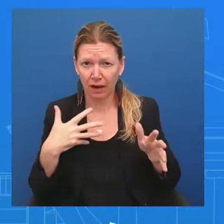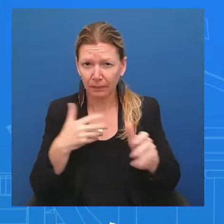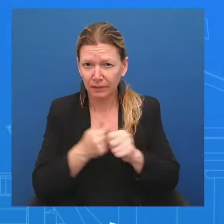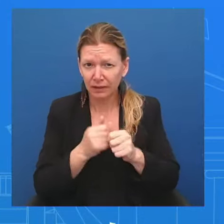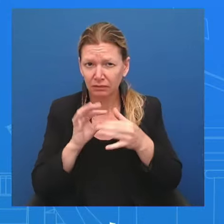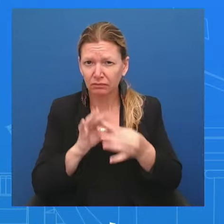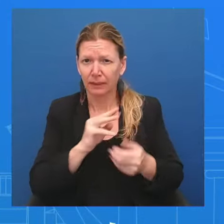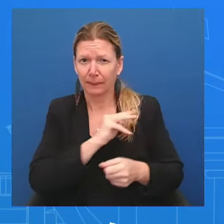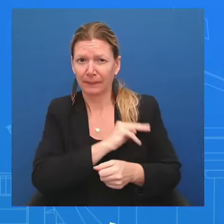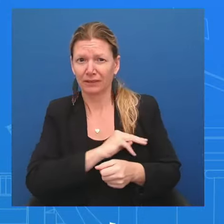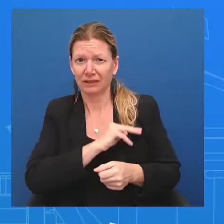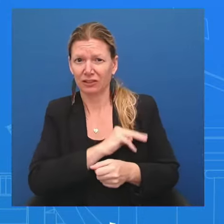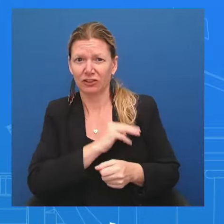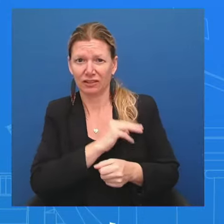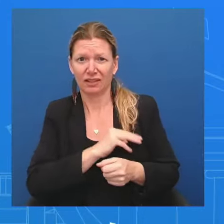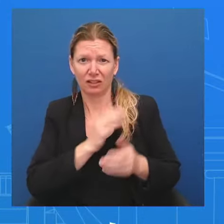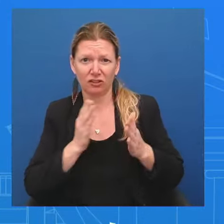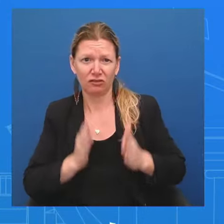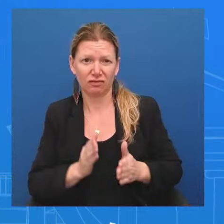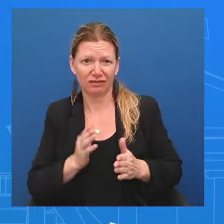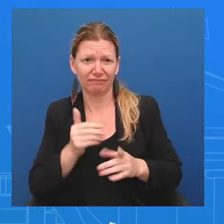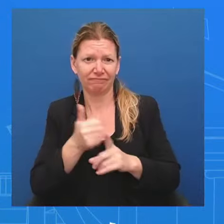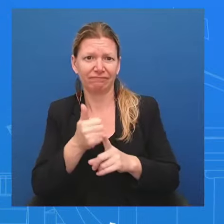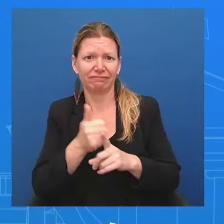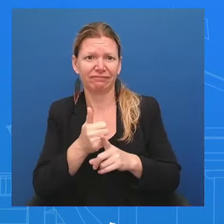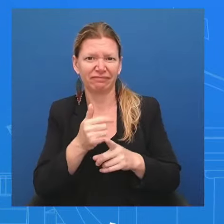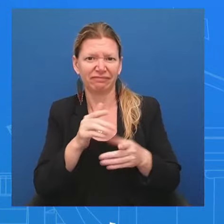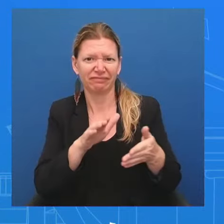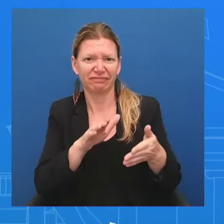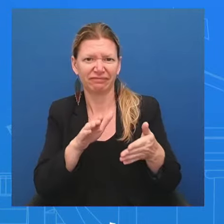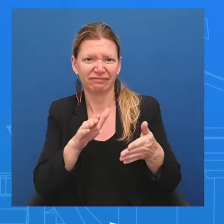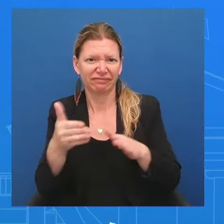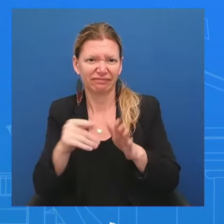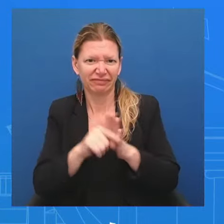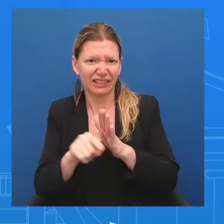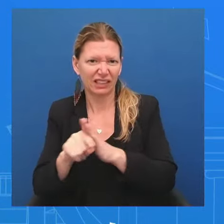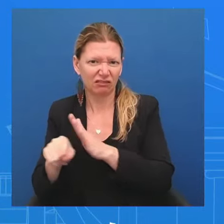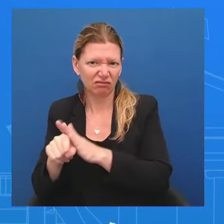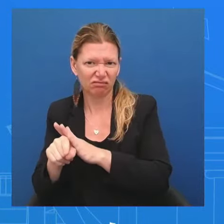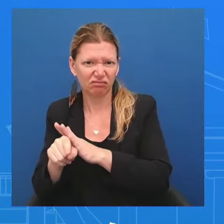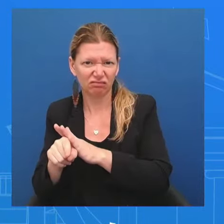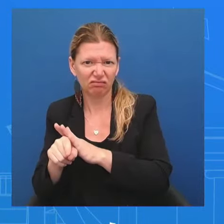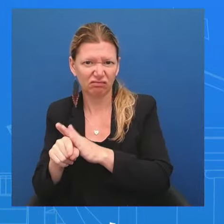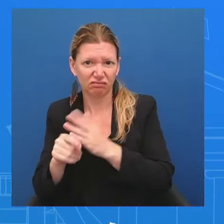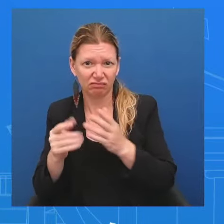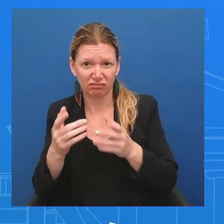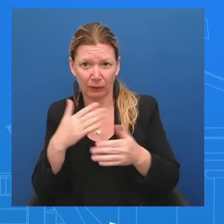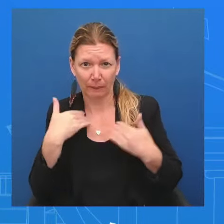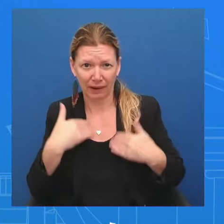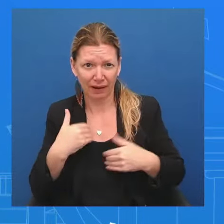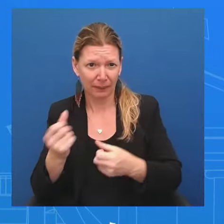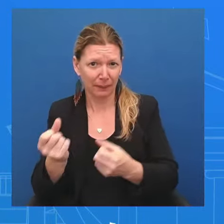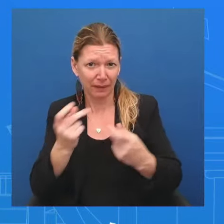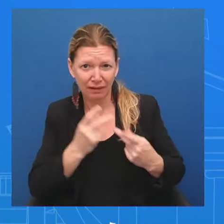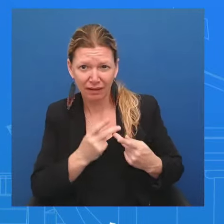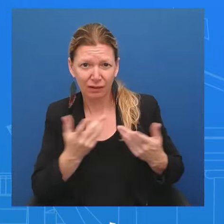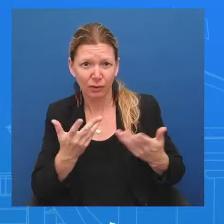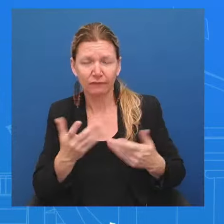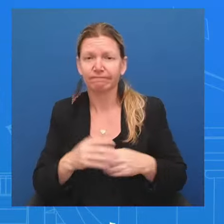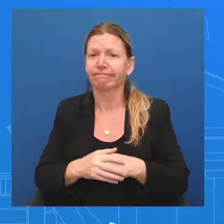we'll be able to get their bodies back to- Ms. Jean-Pierre: It's a great question. I don't have any updates for you at this time. I'm happy to go back to the team and get some answers.